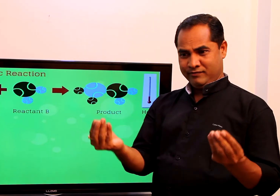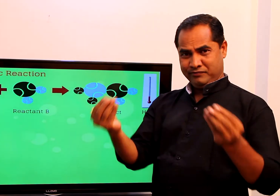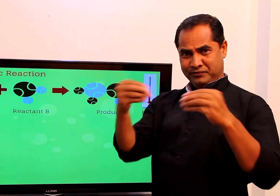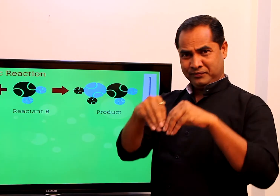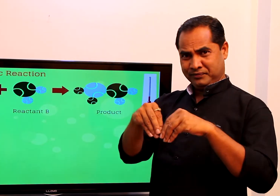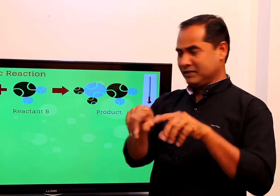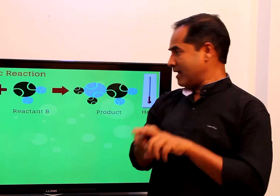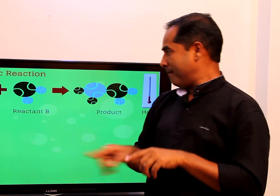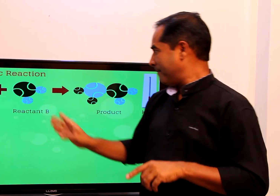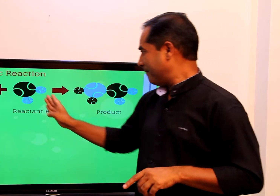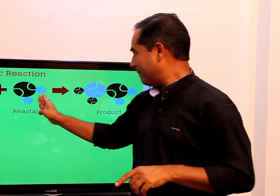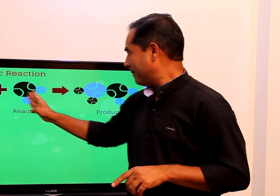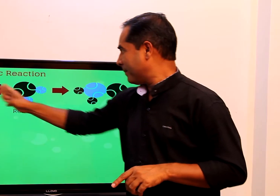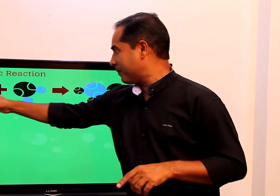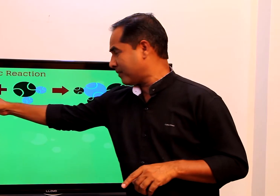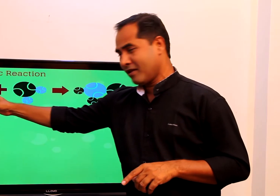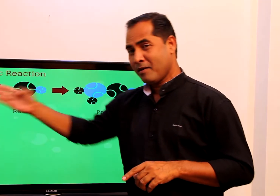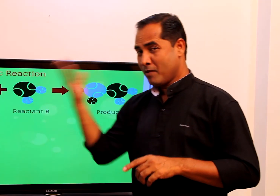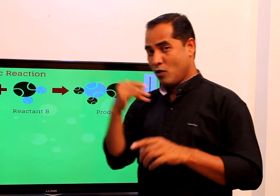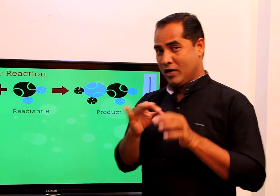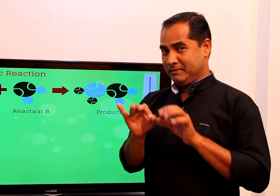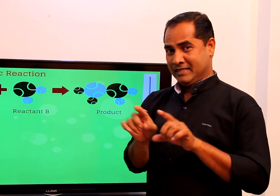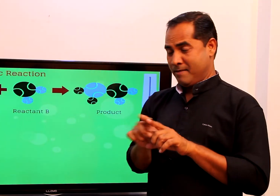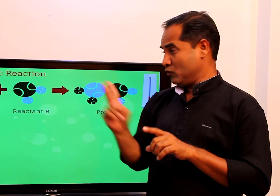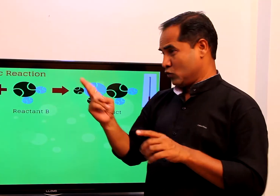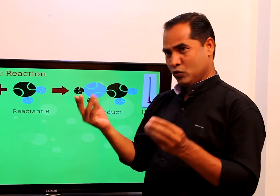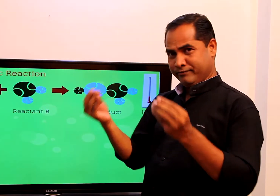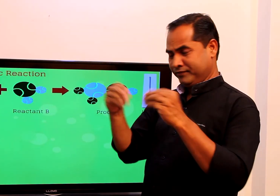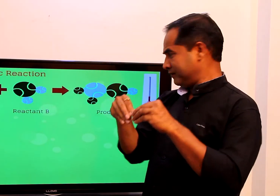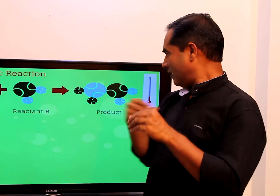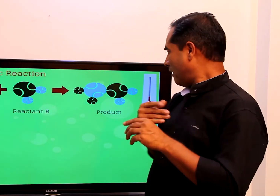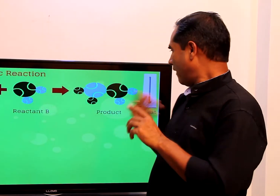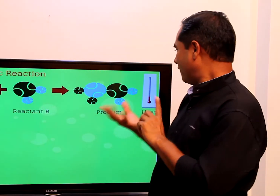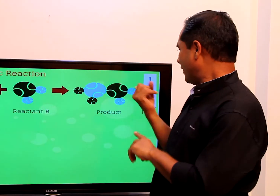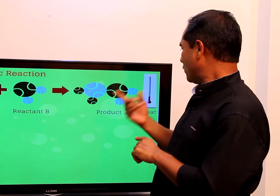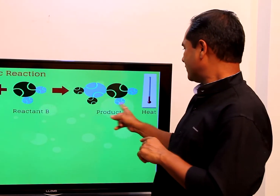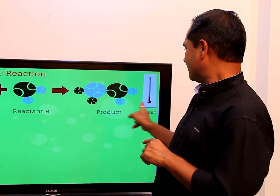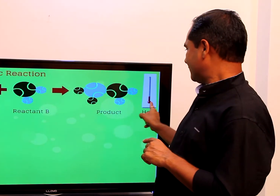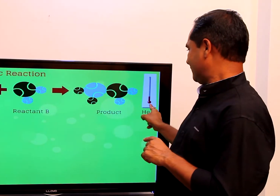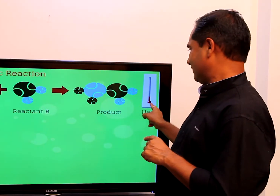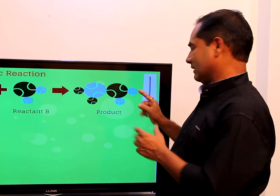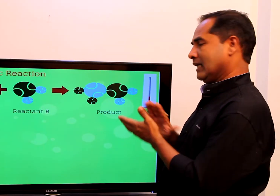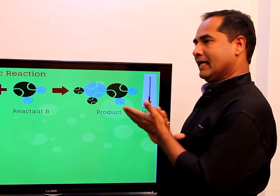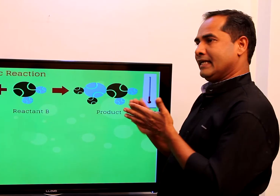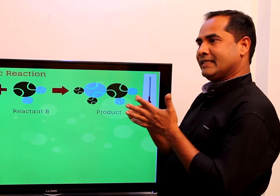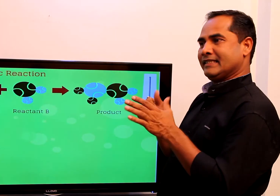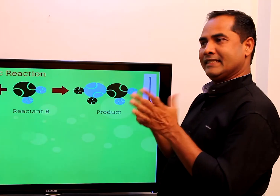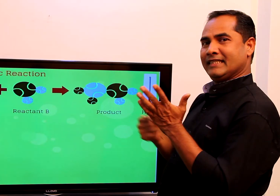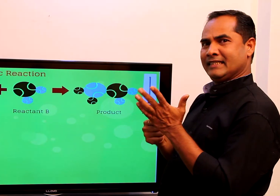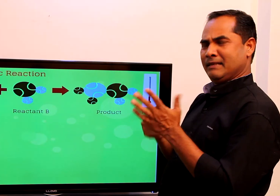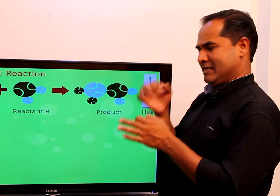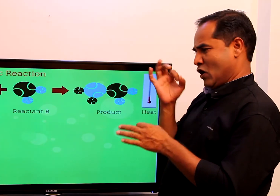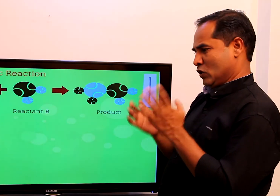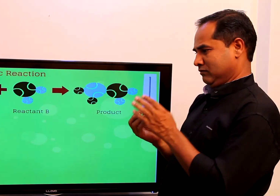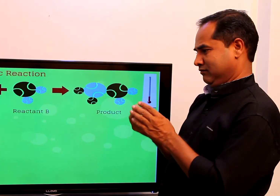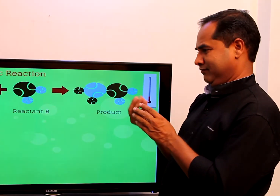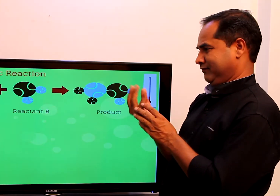So when two chemicals react, heat is released.